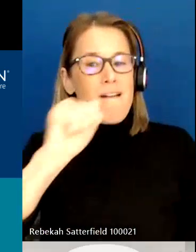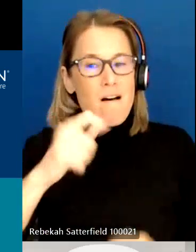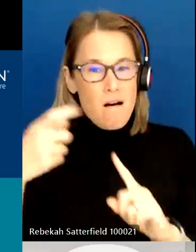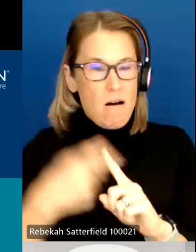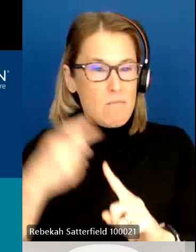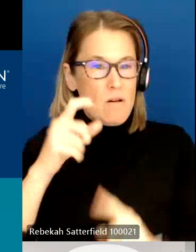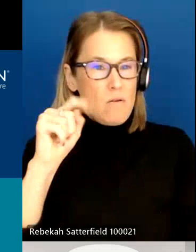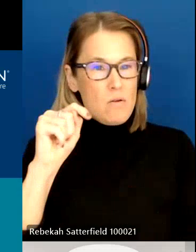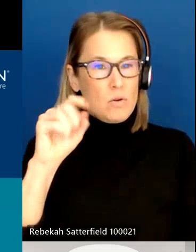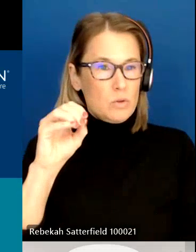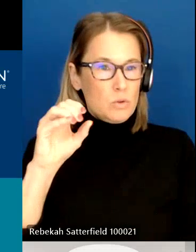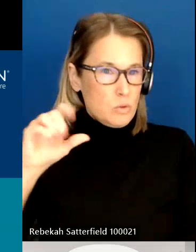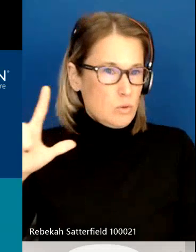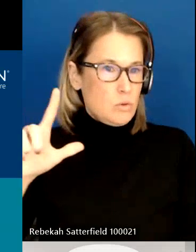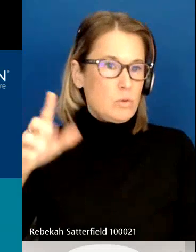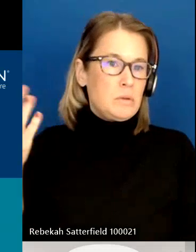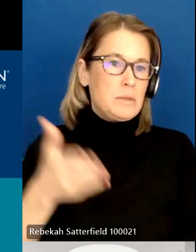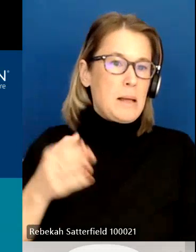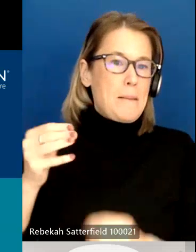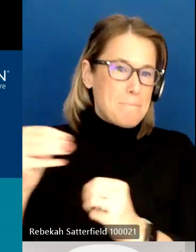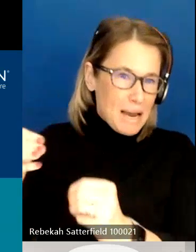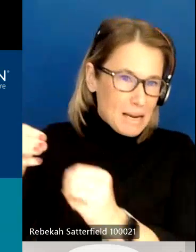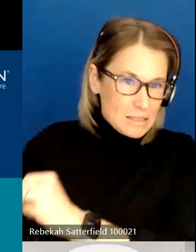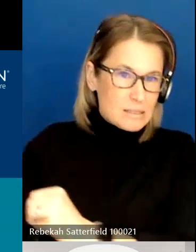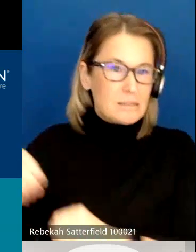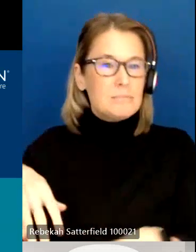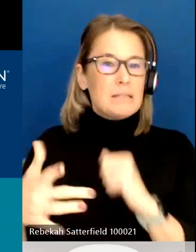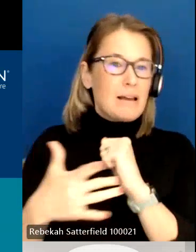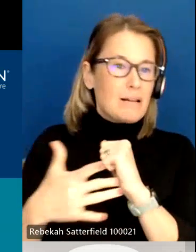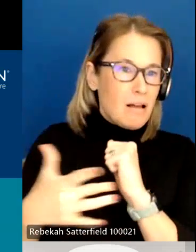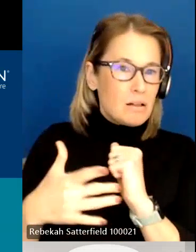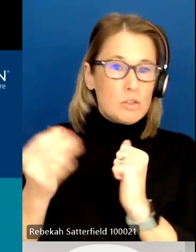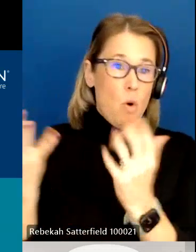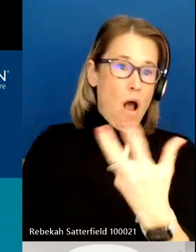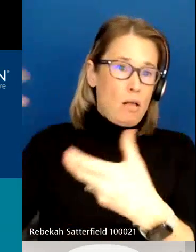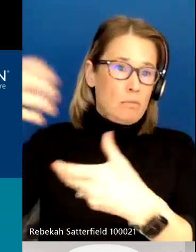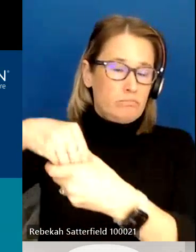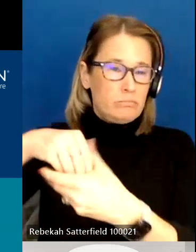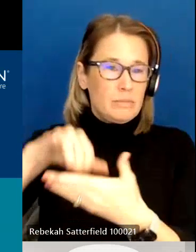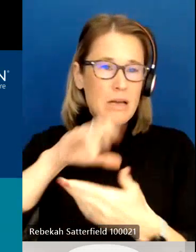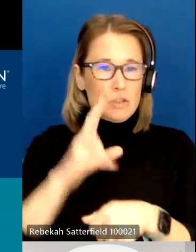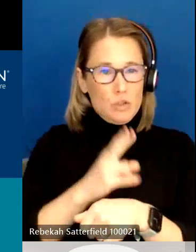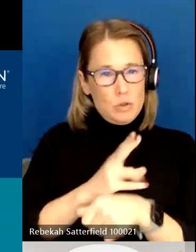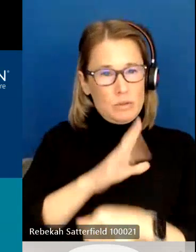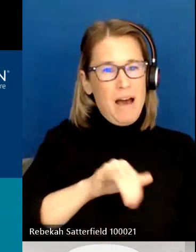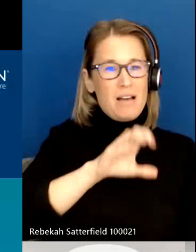method technology or a combination that is used by a covered entity to support clinical decision